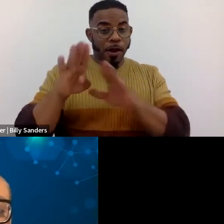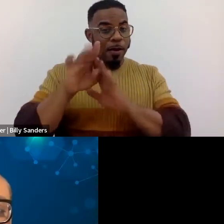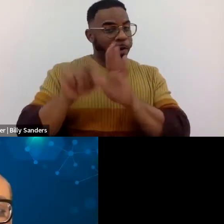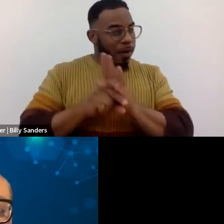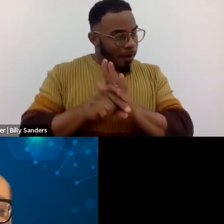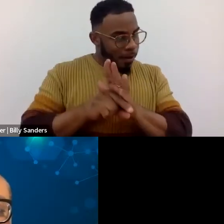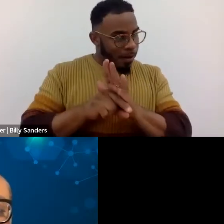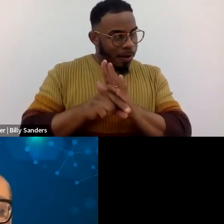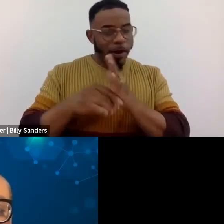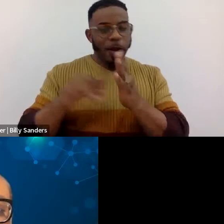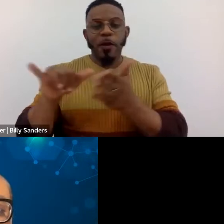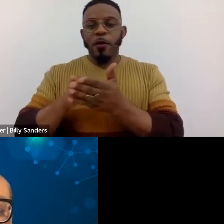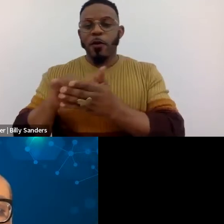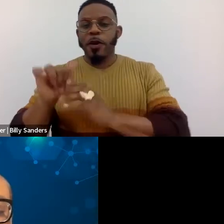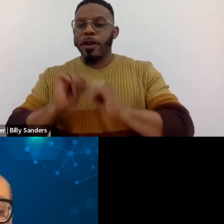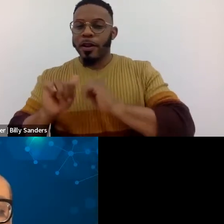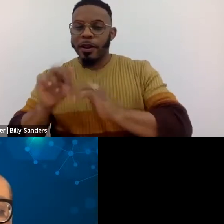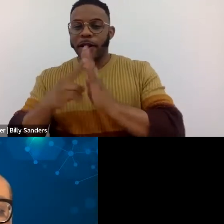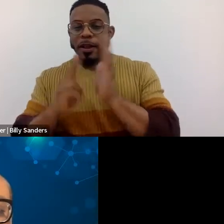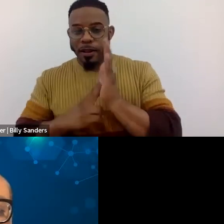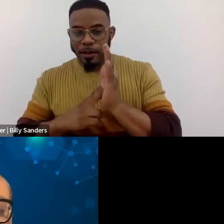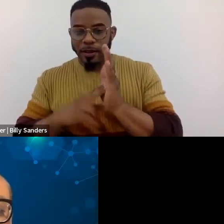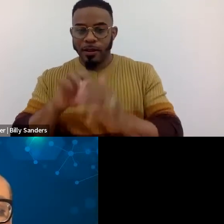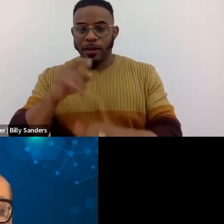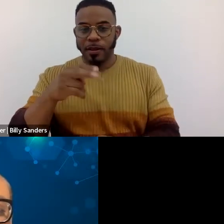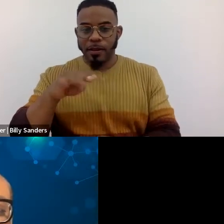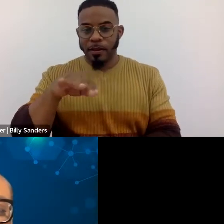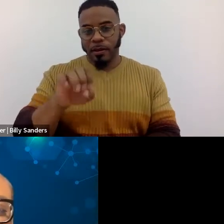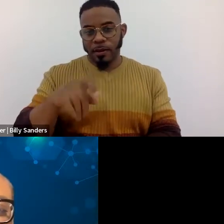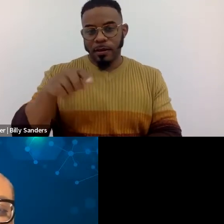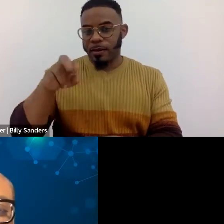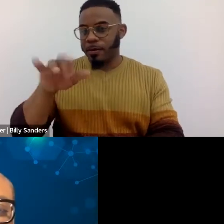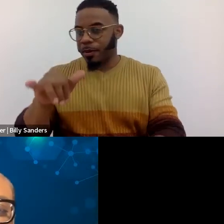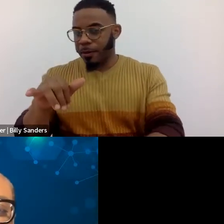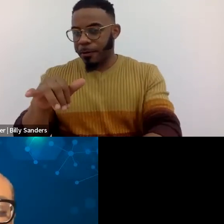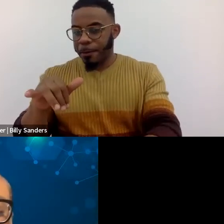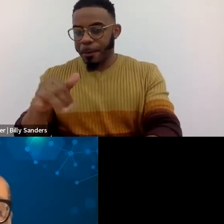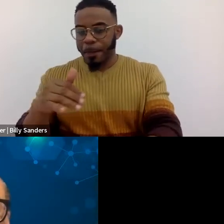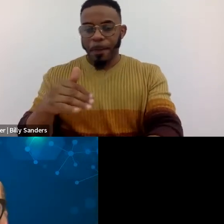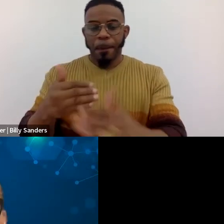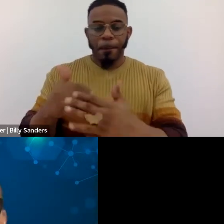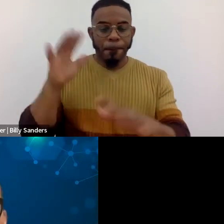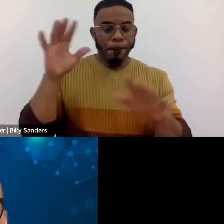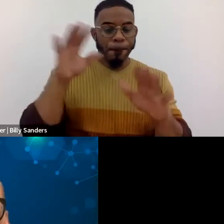and New York Entertainment Contracts, Stephanie Perry. Before assuming her current role,